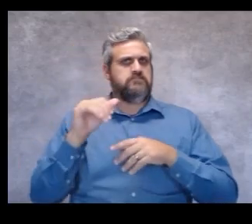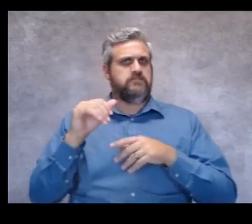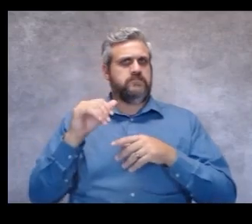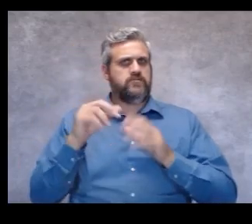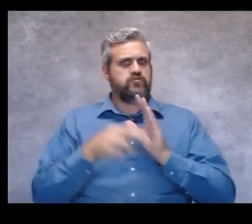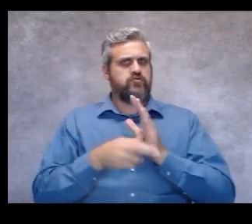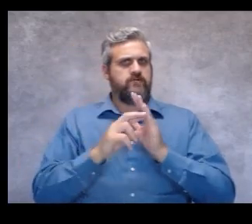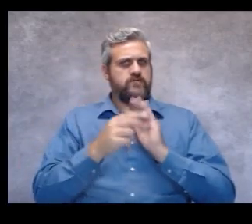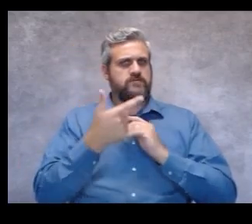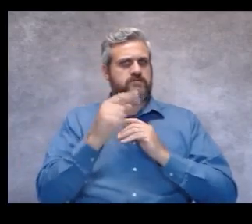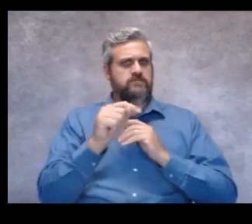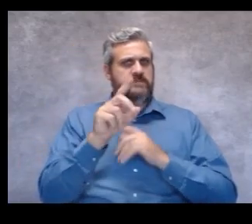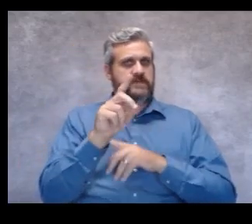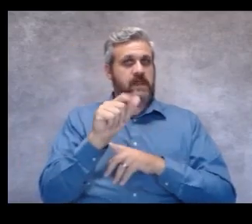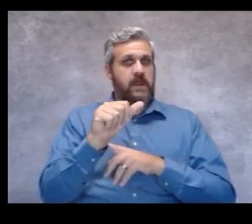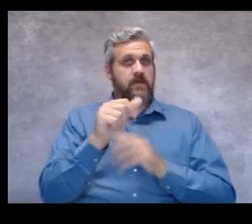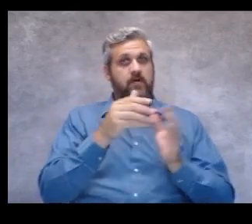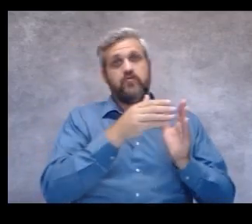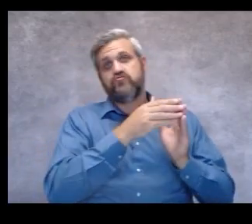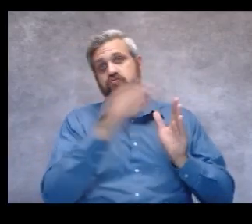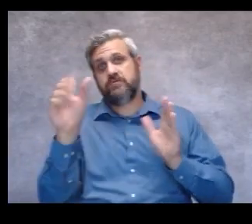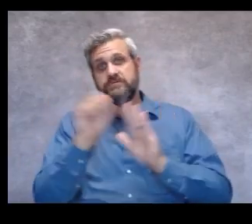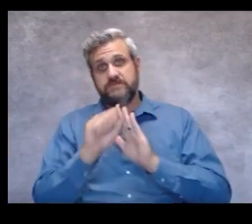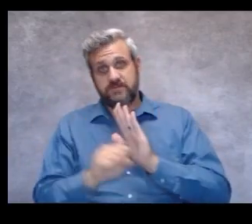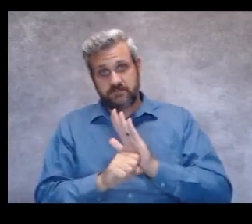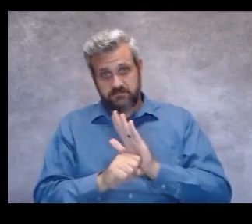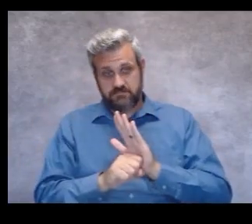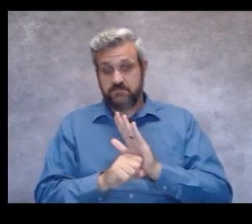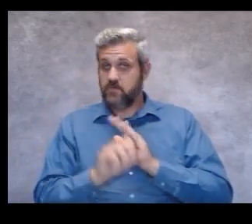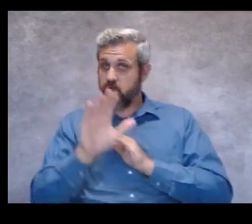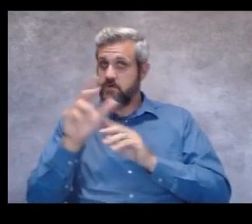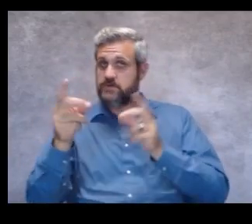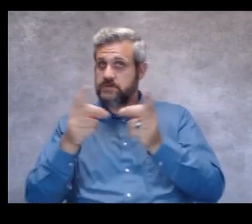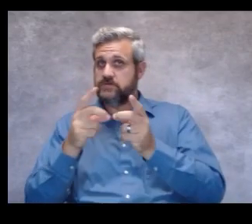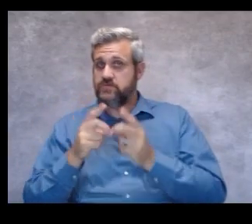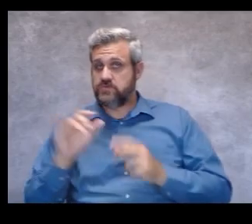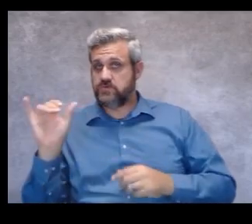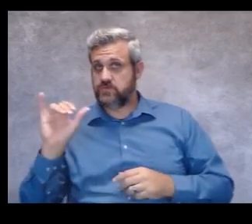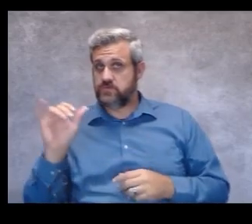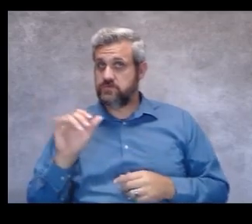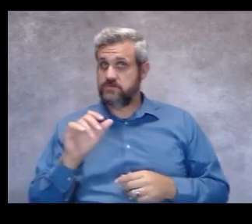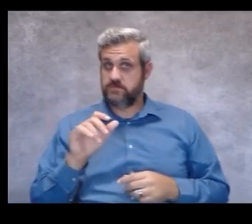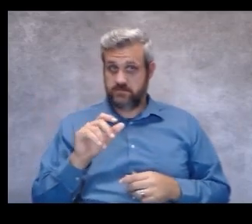the gifted student data across the state and also in your district. The data in